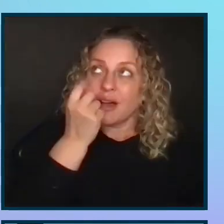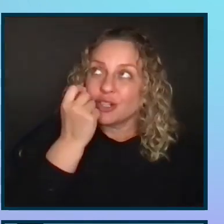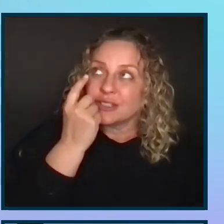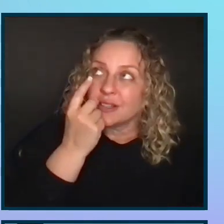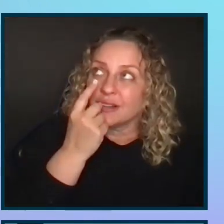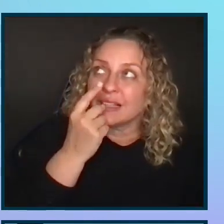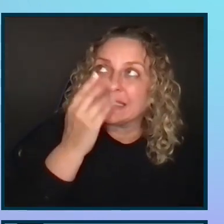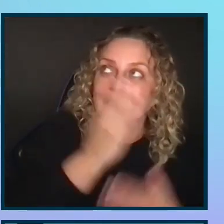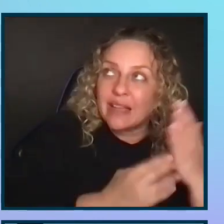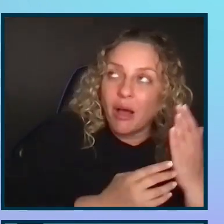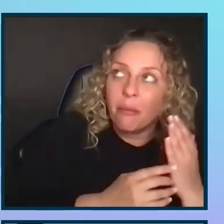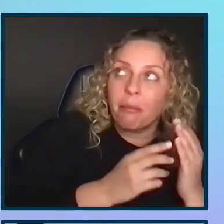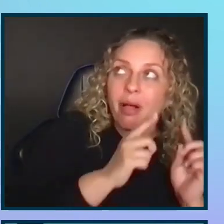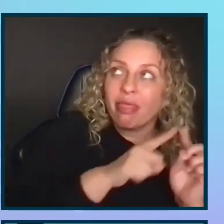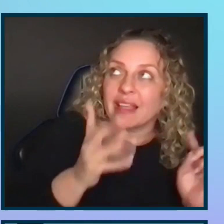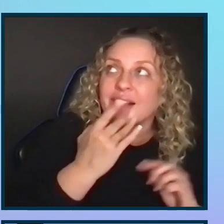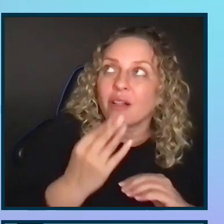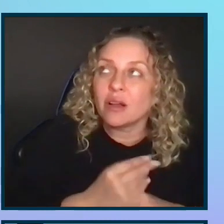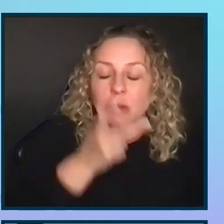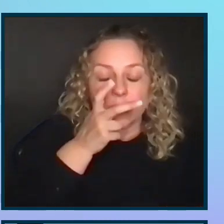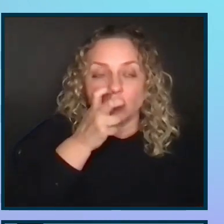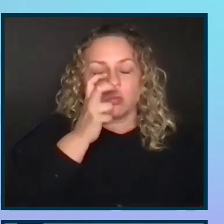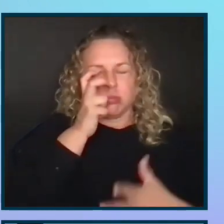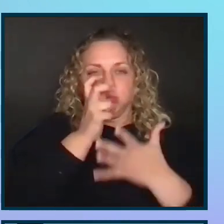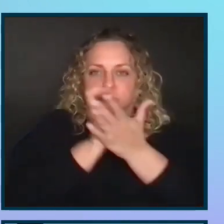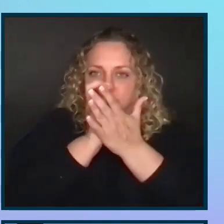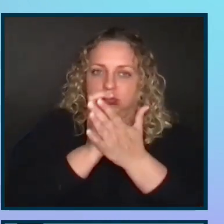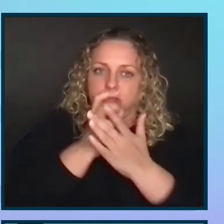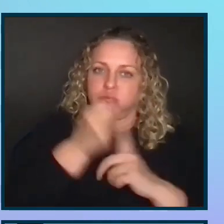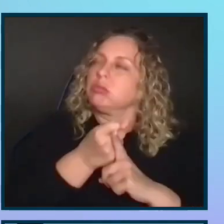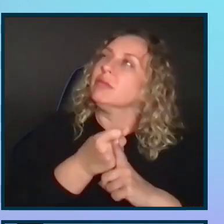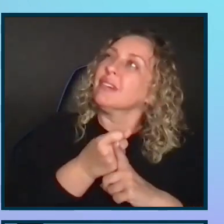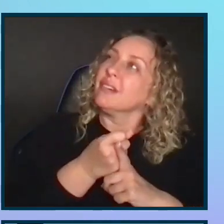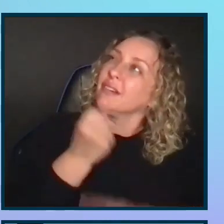with this particular challenge, it would be a risk, especially in some instances.